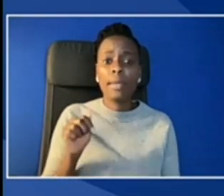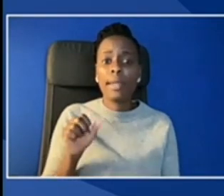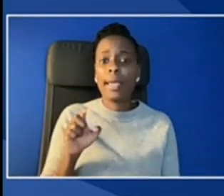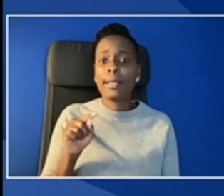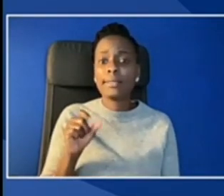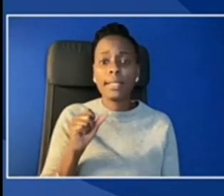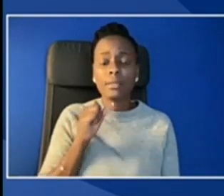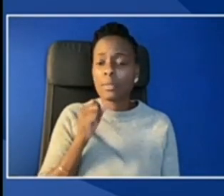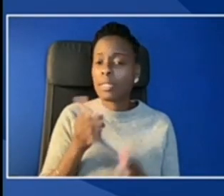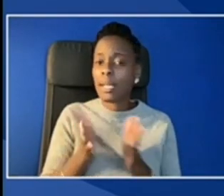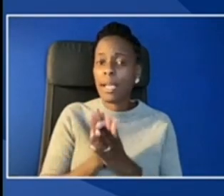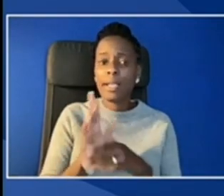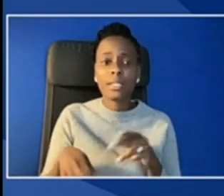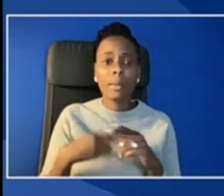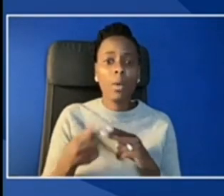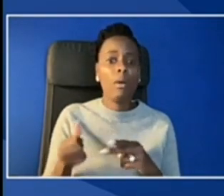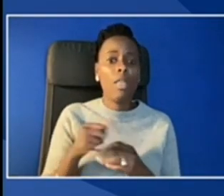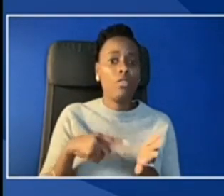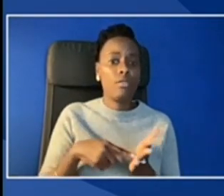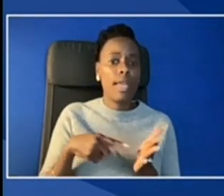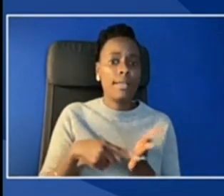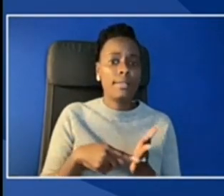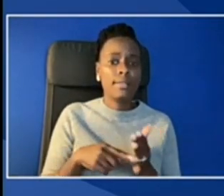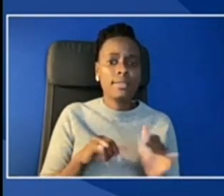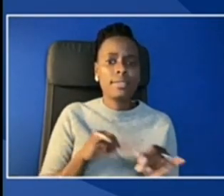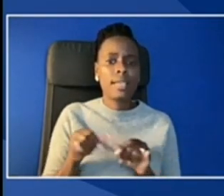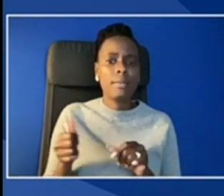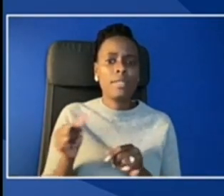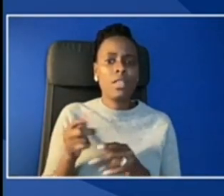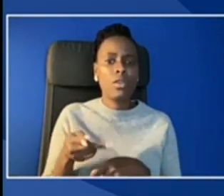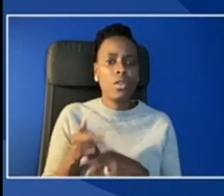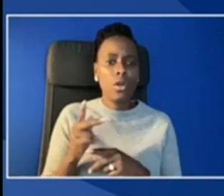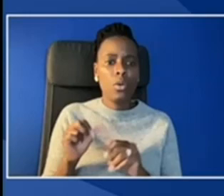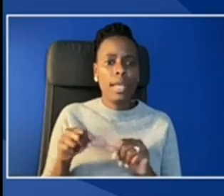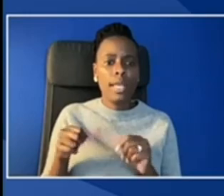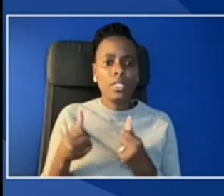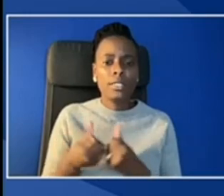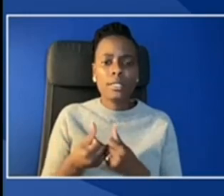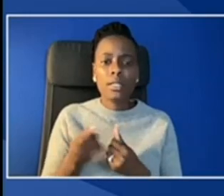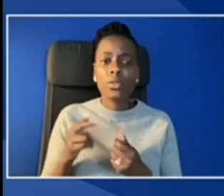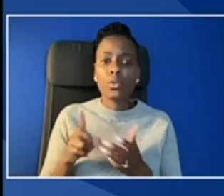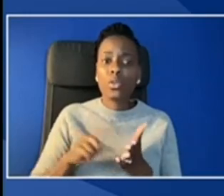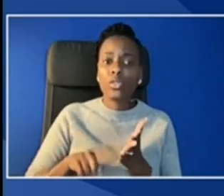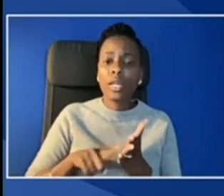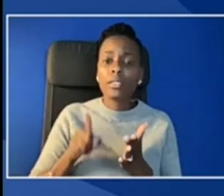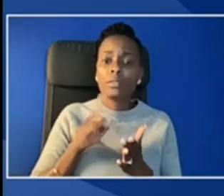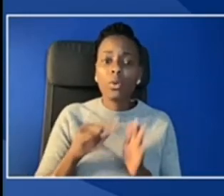other loan agencies would. It merely checks for adverse credit history. How else would I be denied a